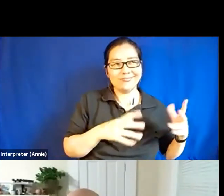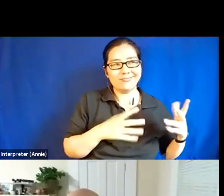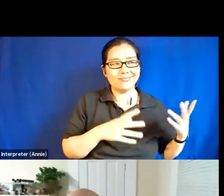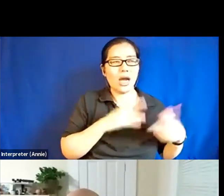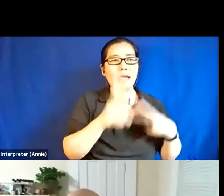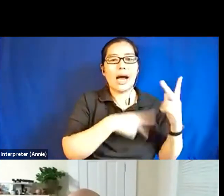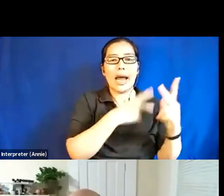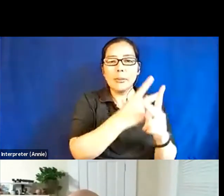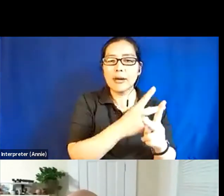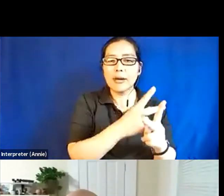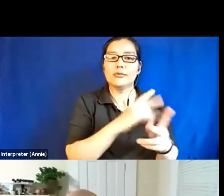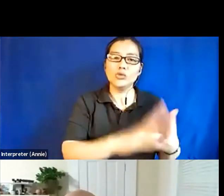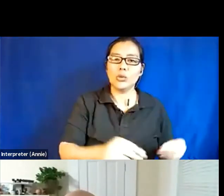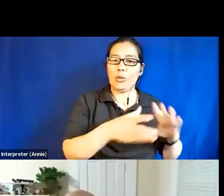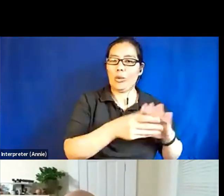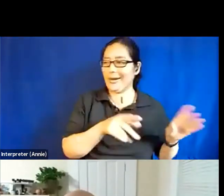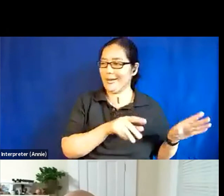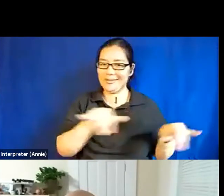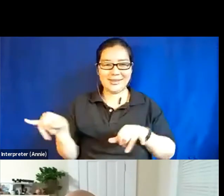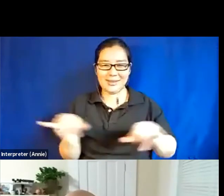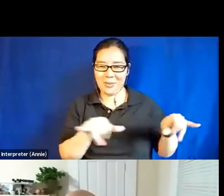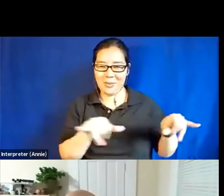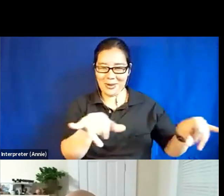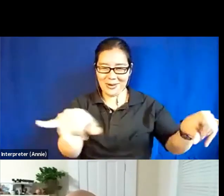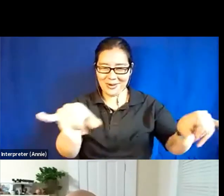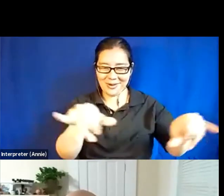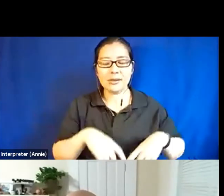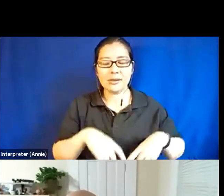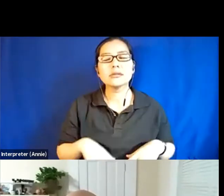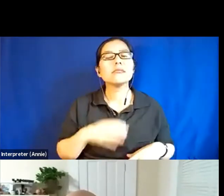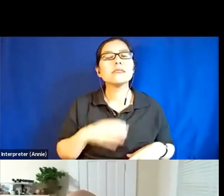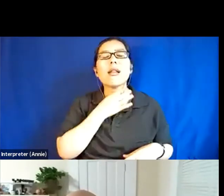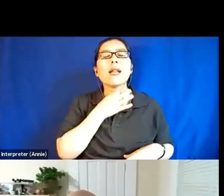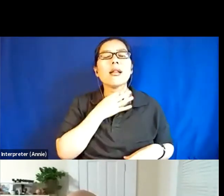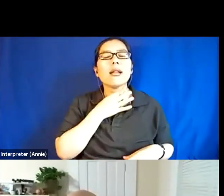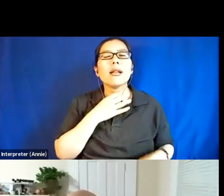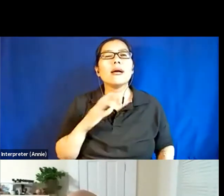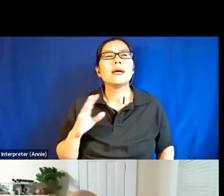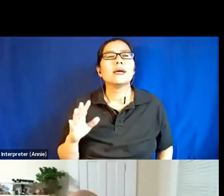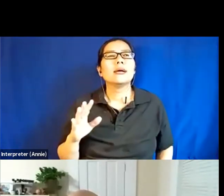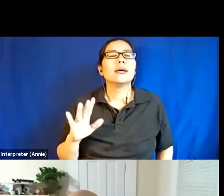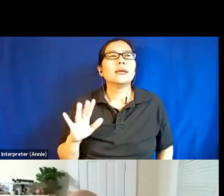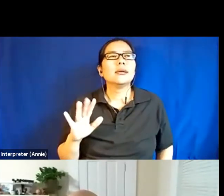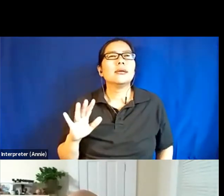wonder what is the difference between sort of -- I mean